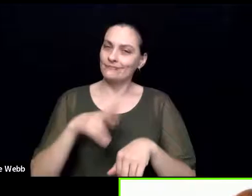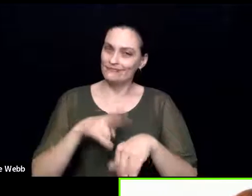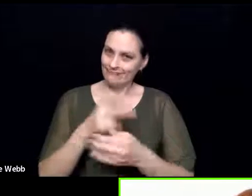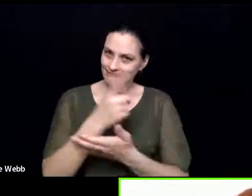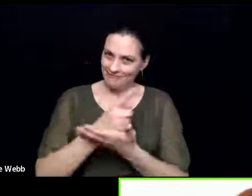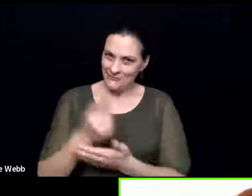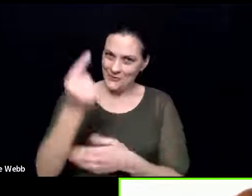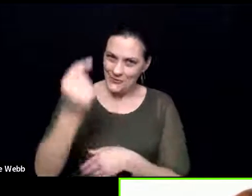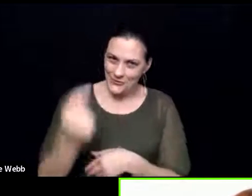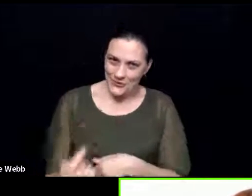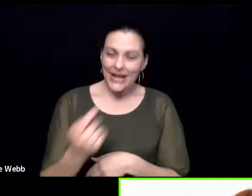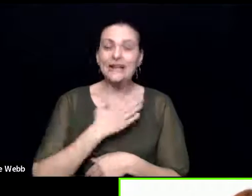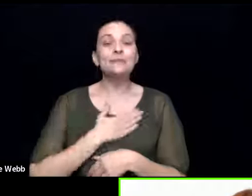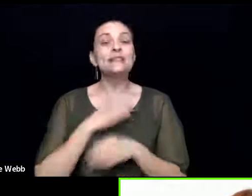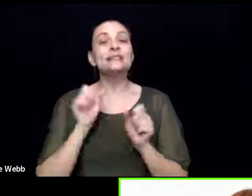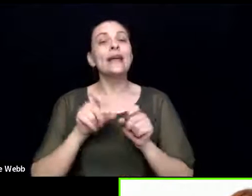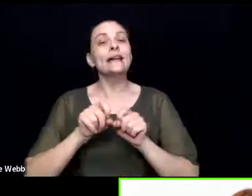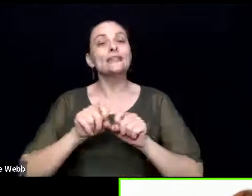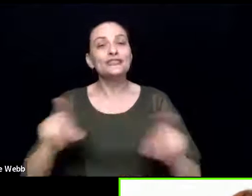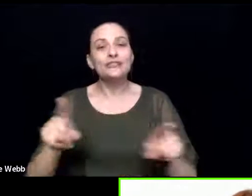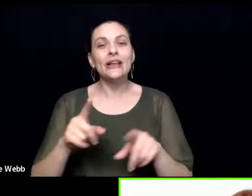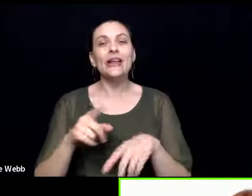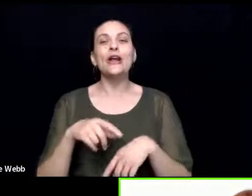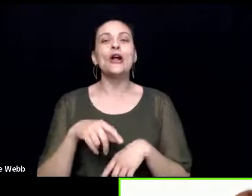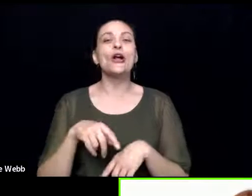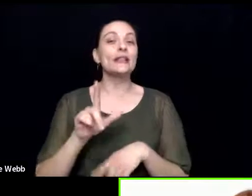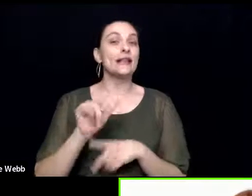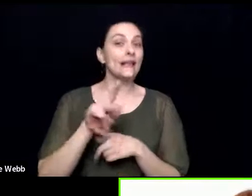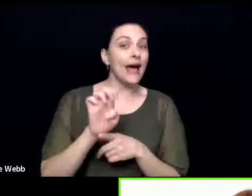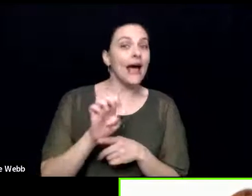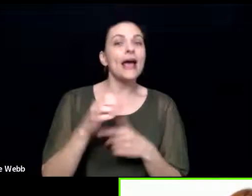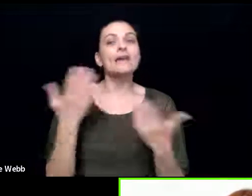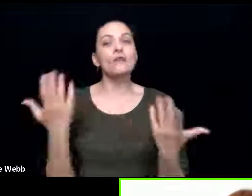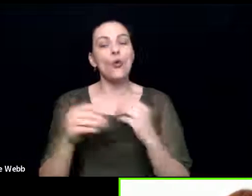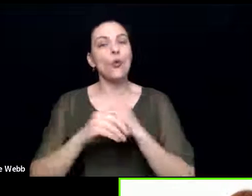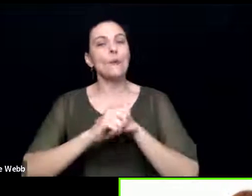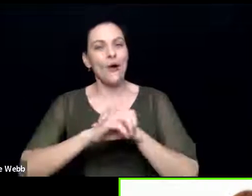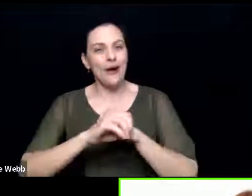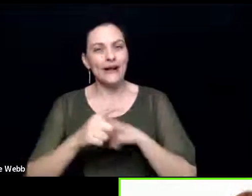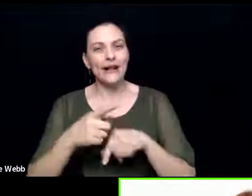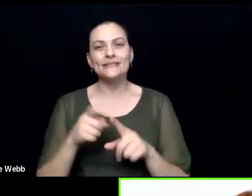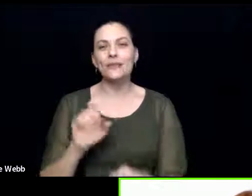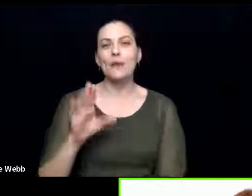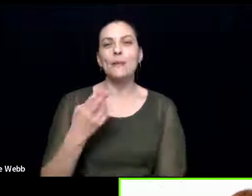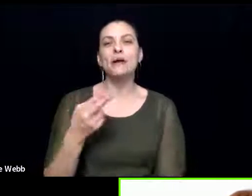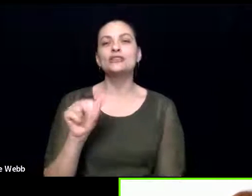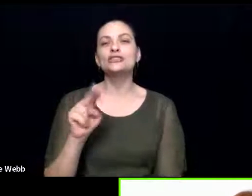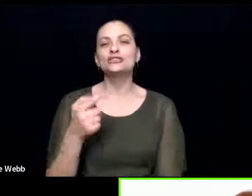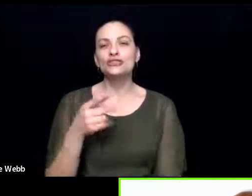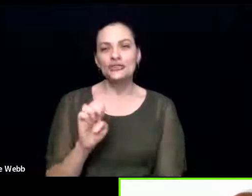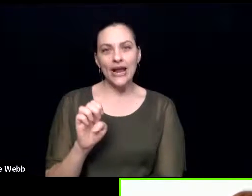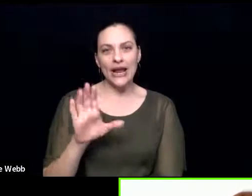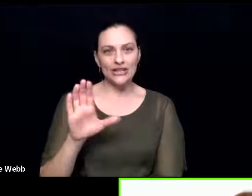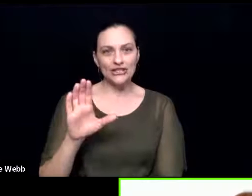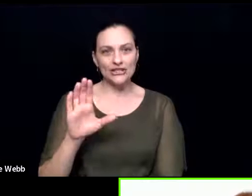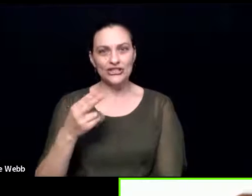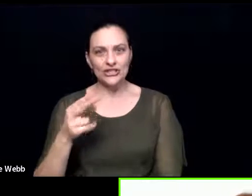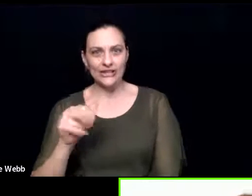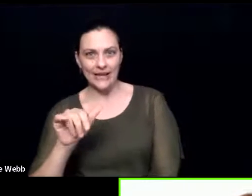at changecatalyst.co/allyshipseries. If you wouldn't mind, if you have a moment,